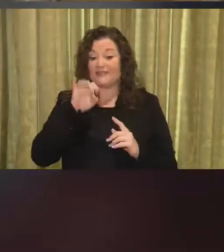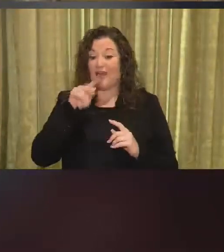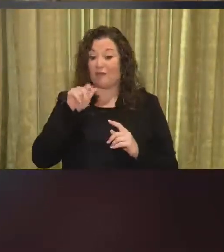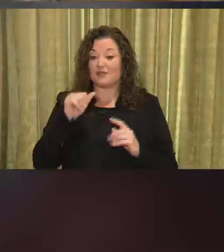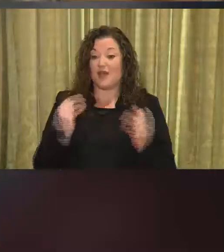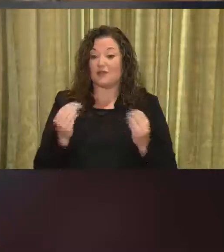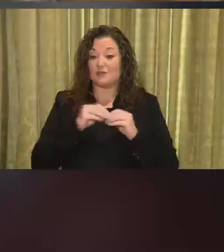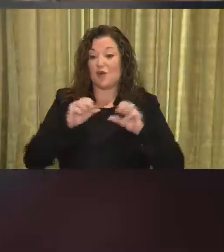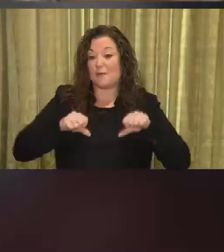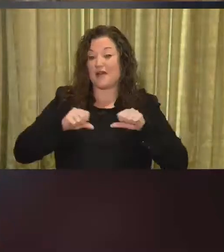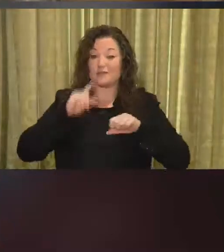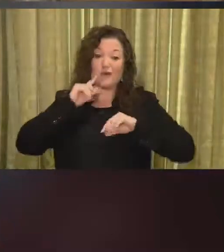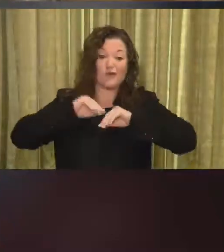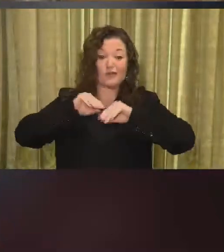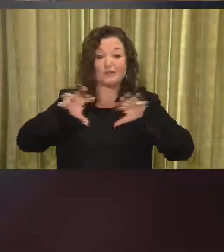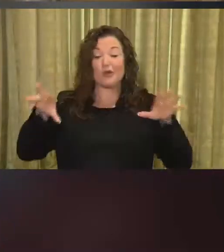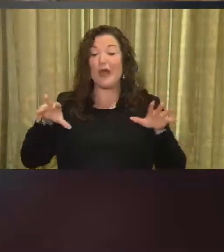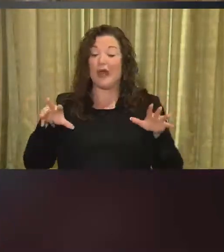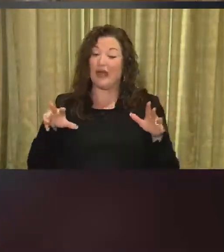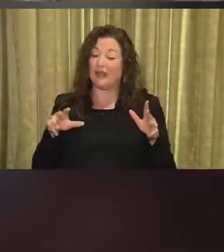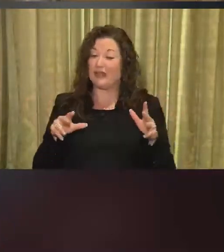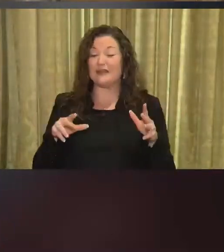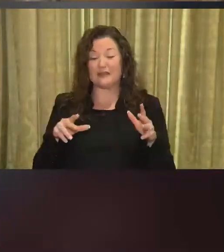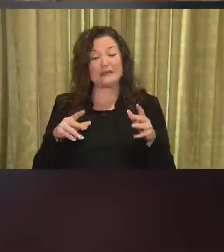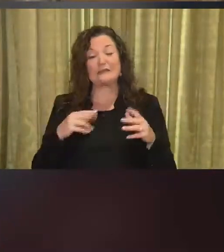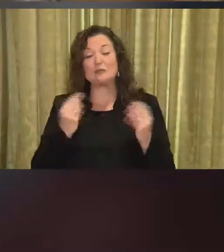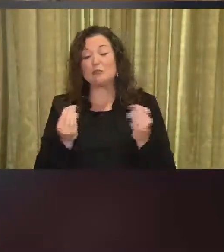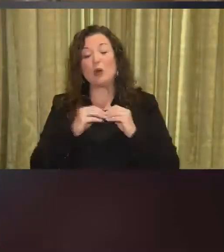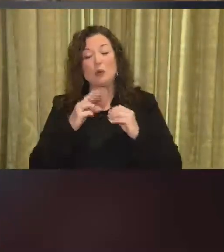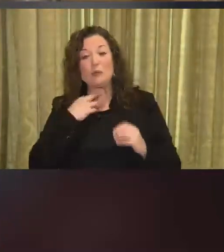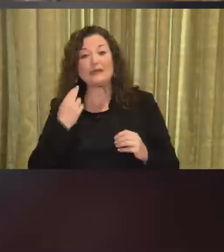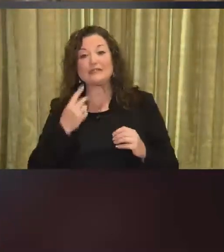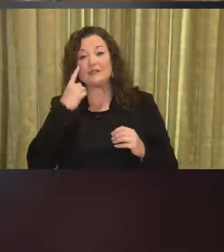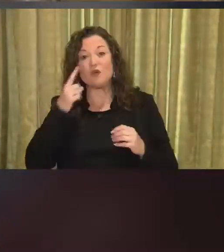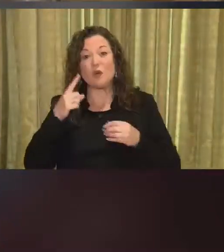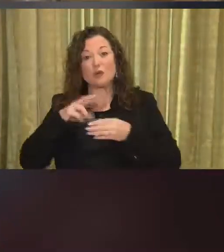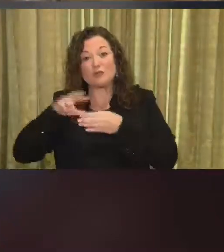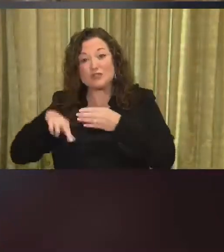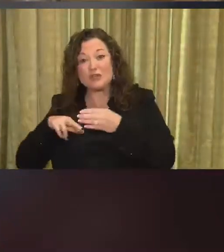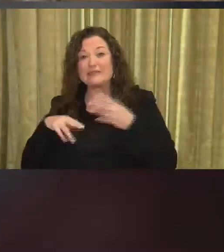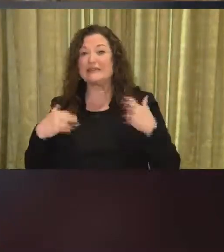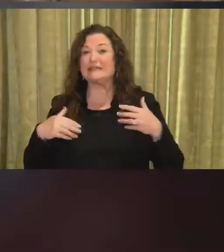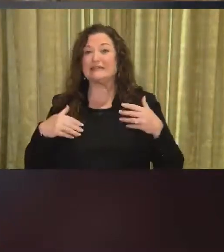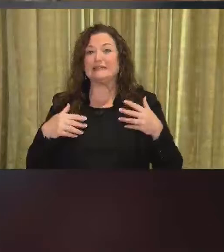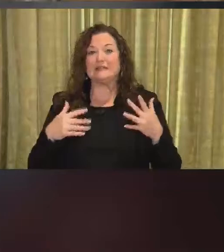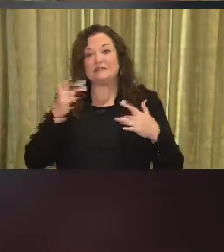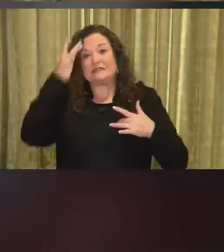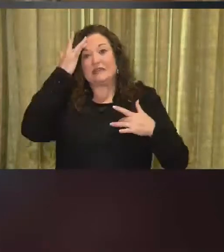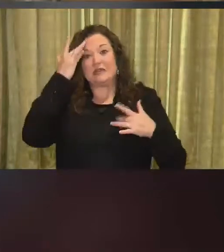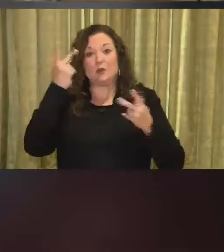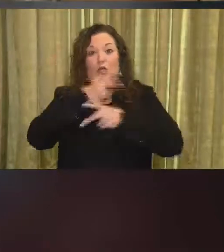risky in terms of health outcomes, and if you go to the next one, I want to make a couple other points about